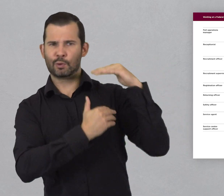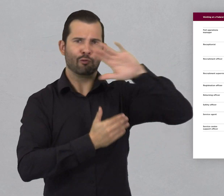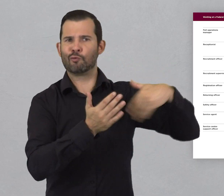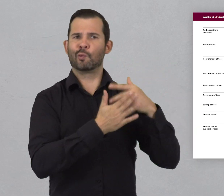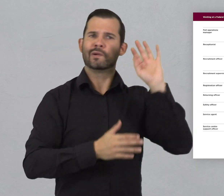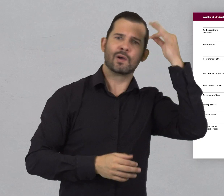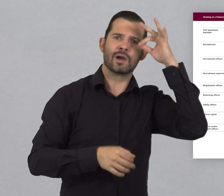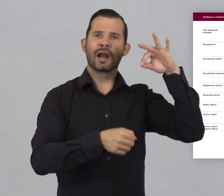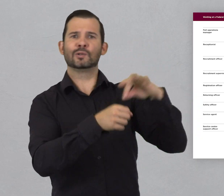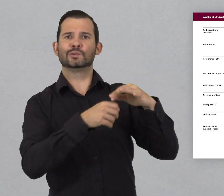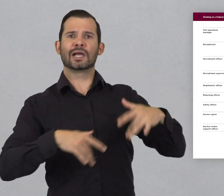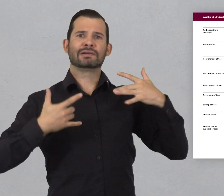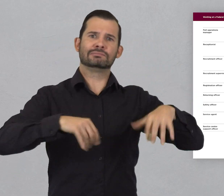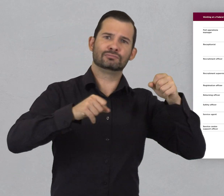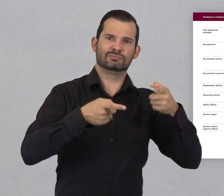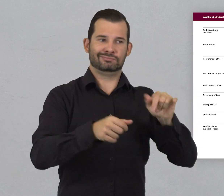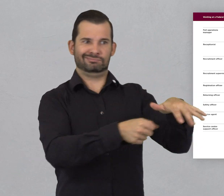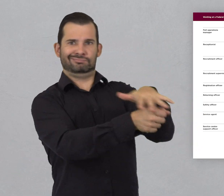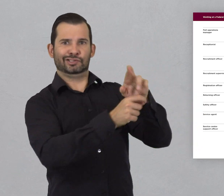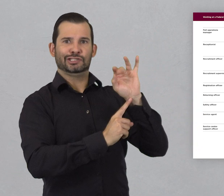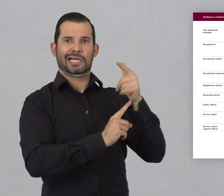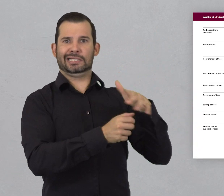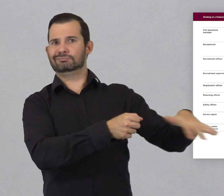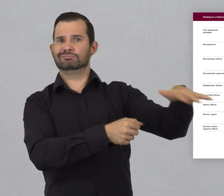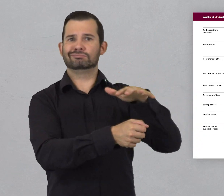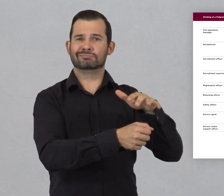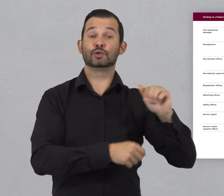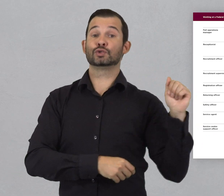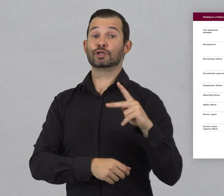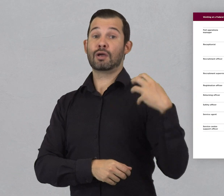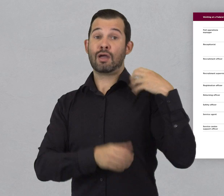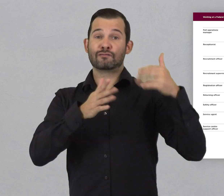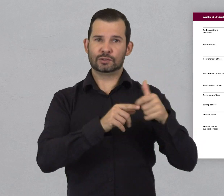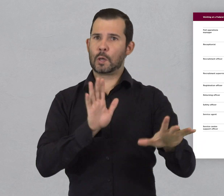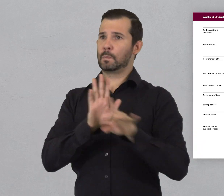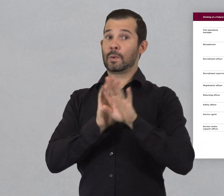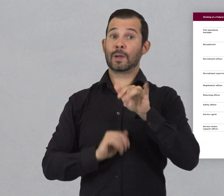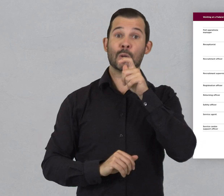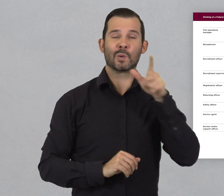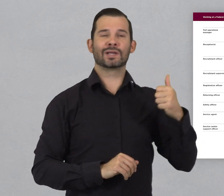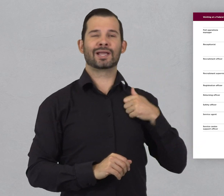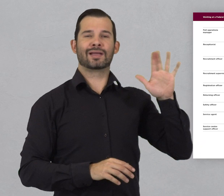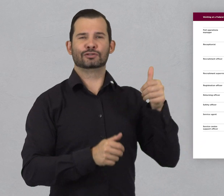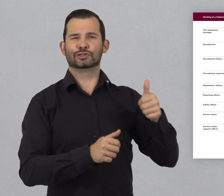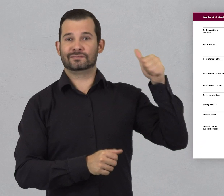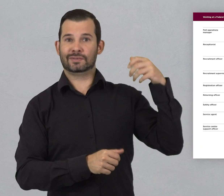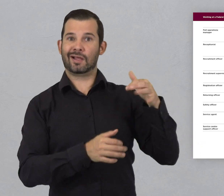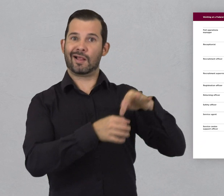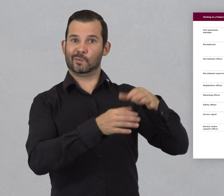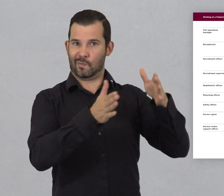events in a riding. Returning officers are appointed by Canada’s Chief Electoral Officer.